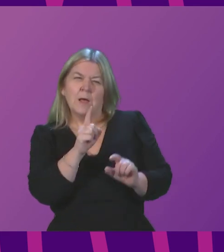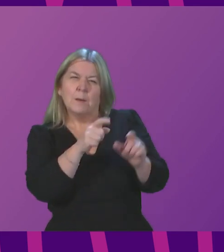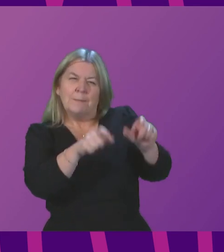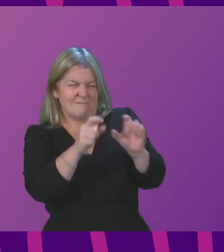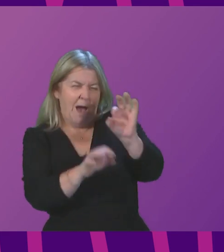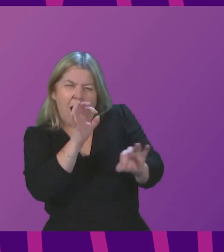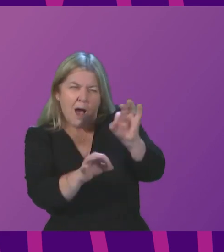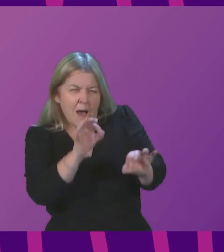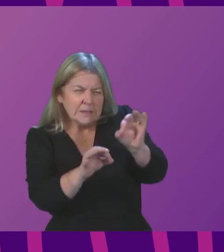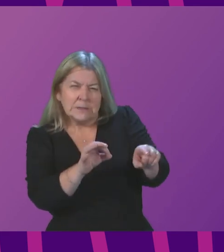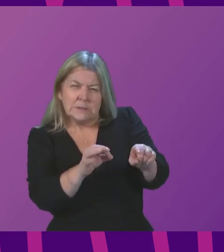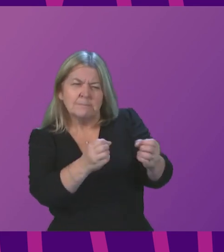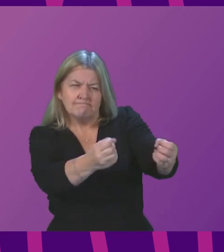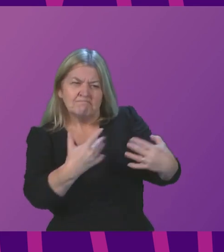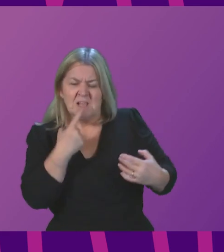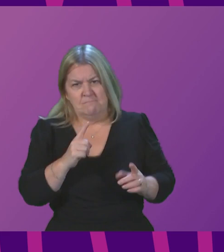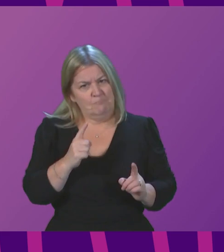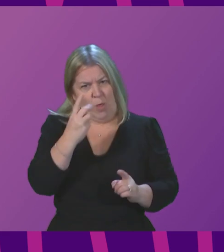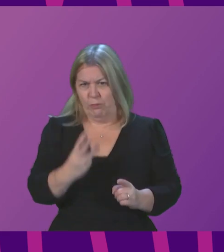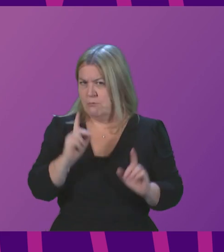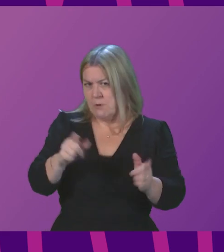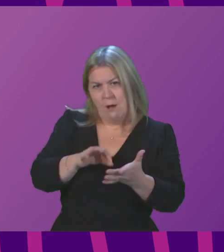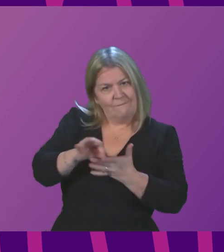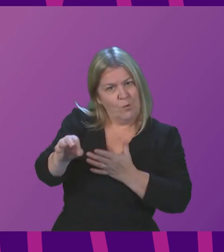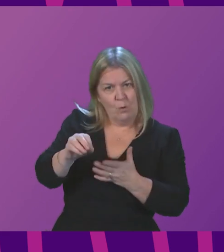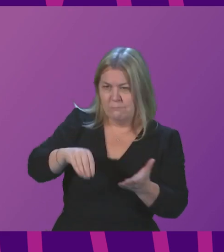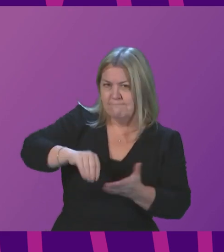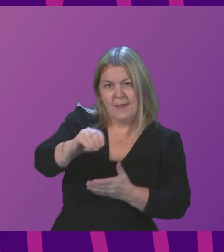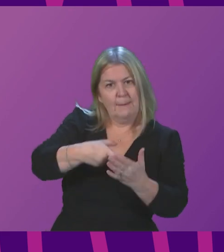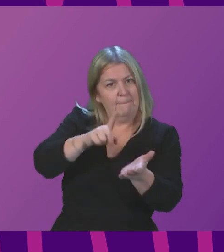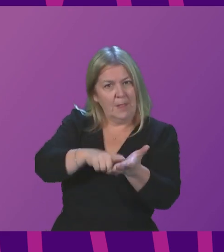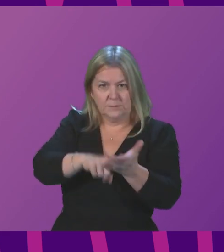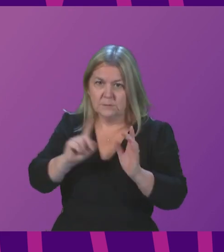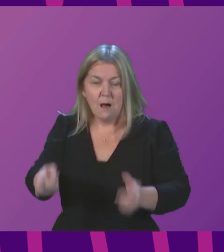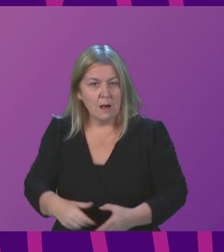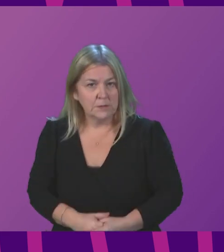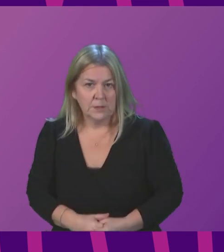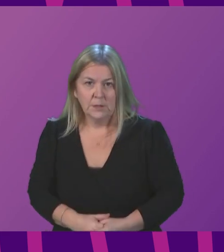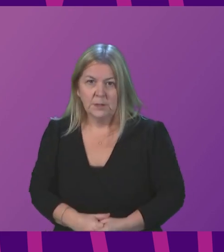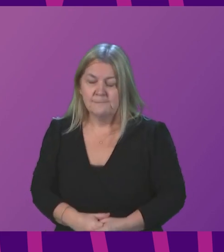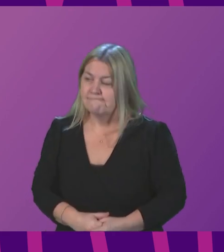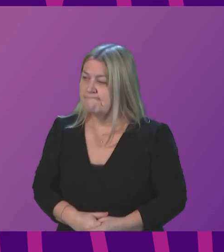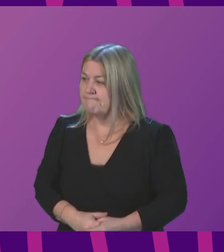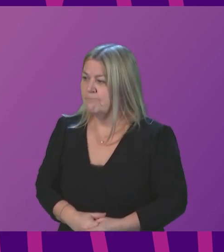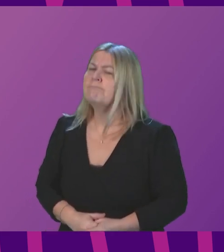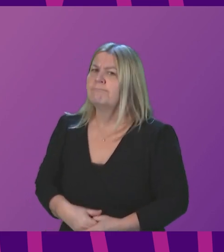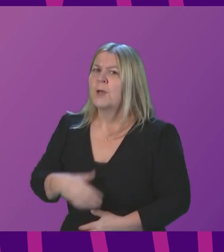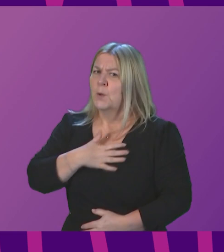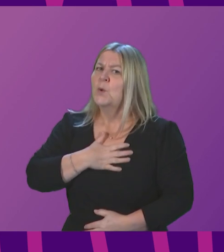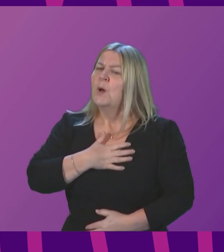energy bills. I am deeply concerned by the impact on households of recent energy price rises. Given that powers